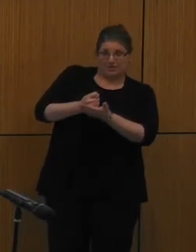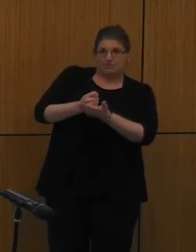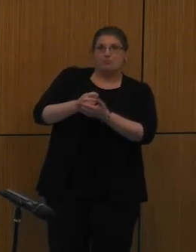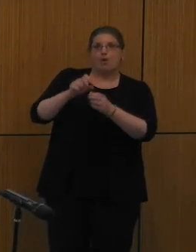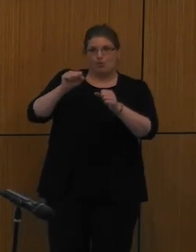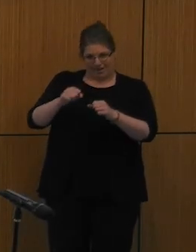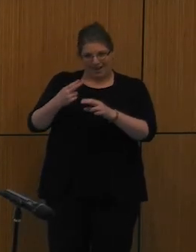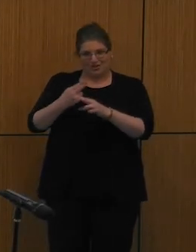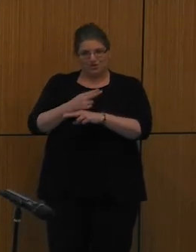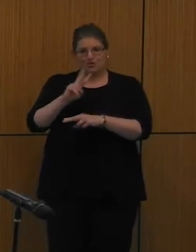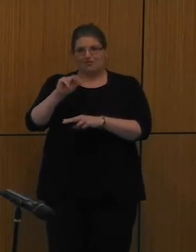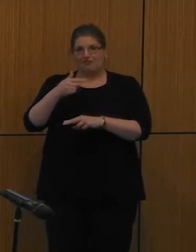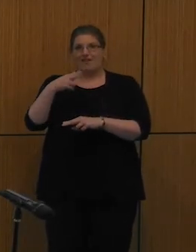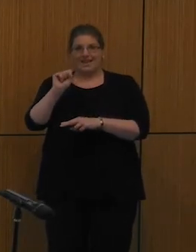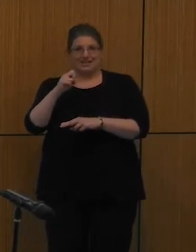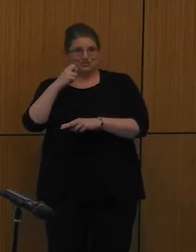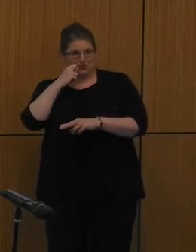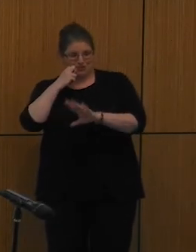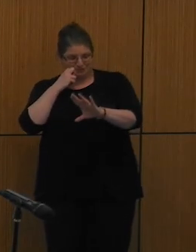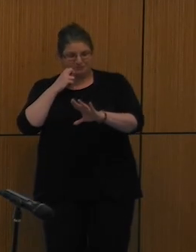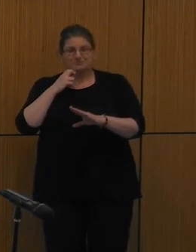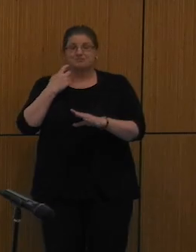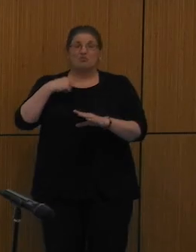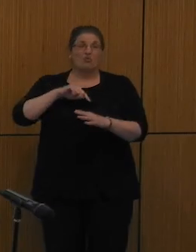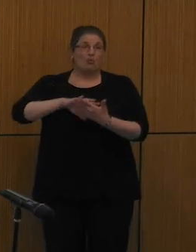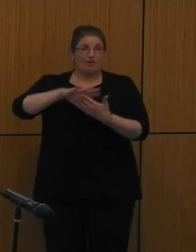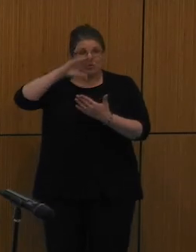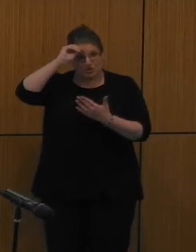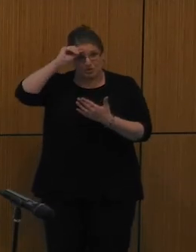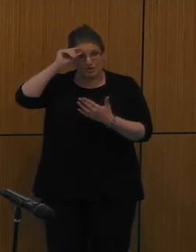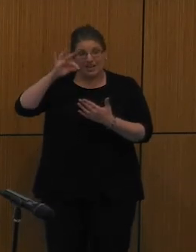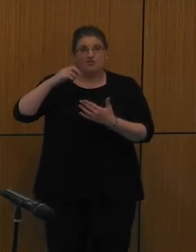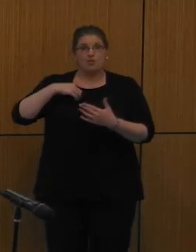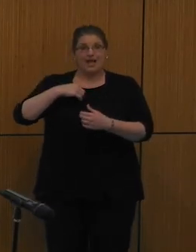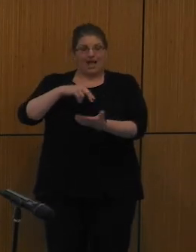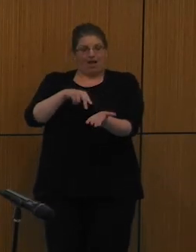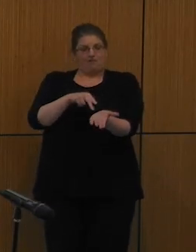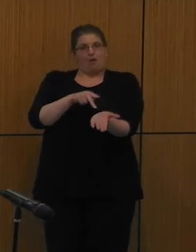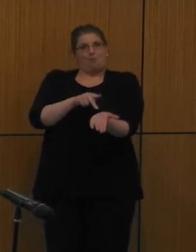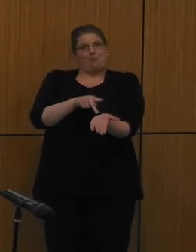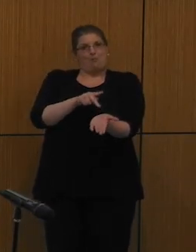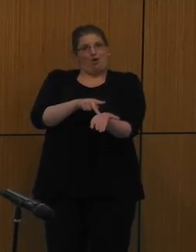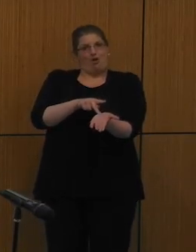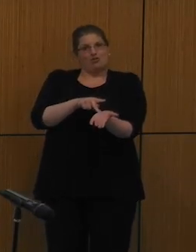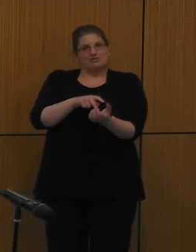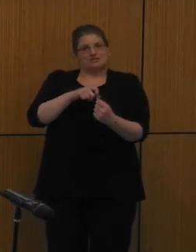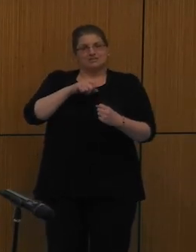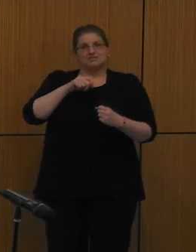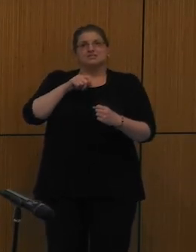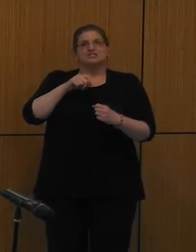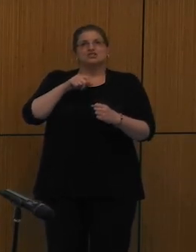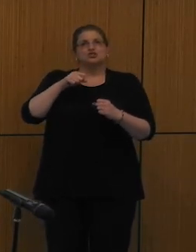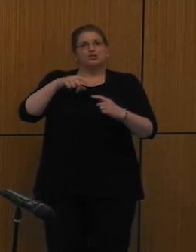We have learned that if we place, a pulse generator similar to a pacemaker for the heart, we place it in the chest